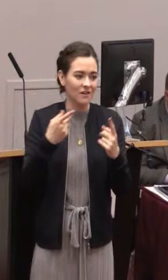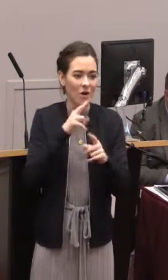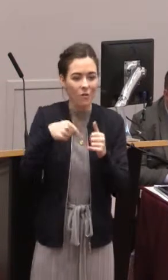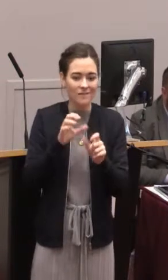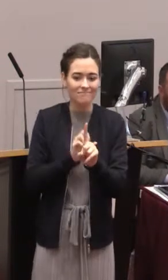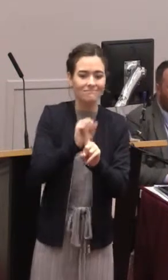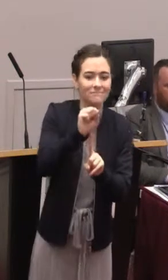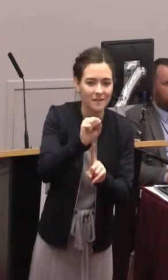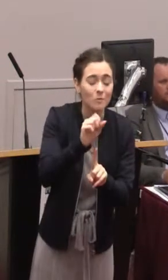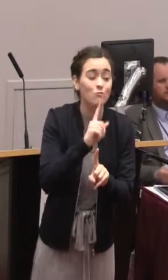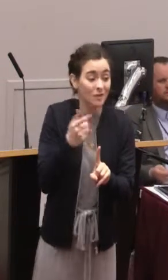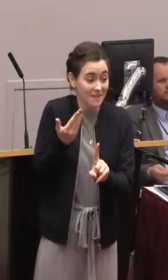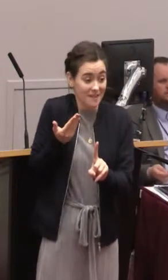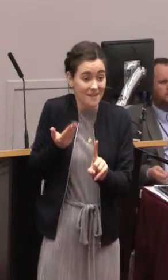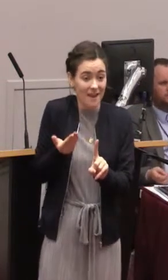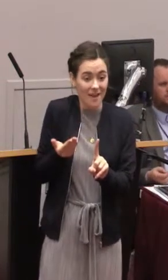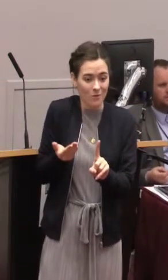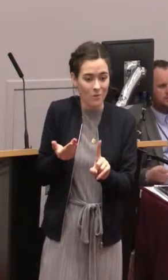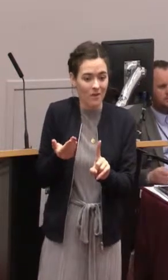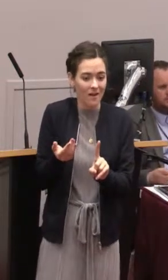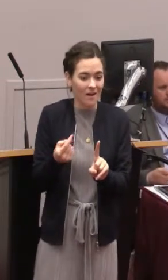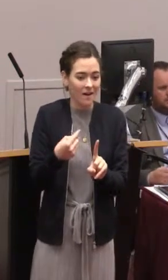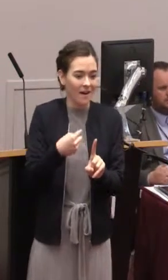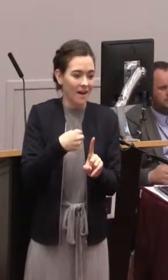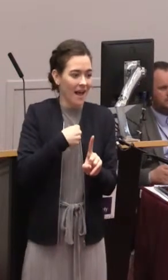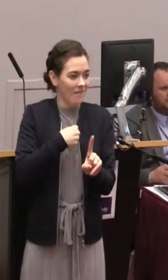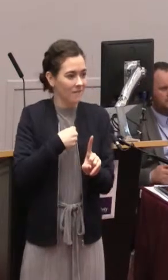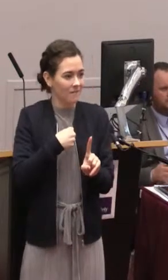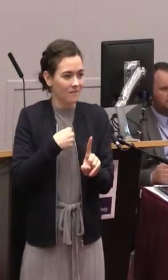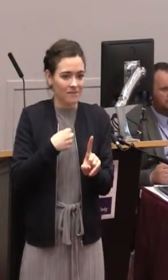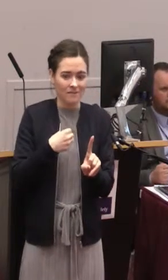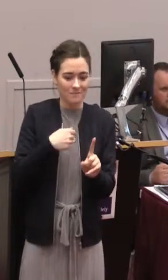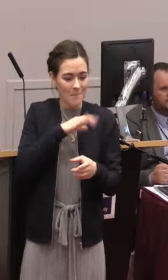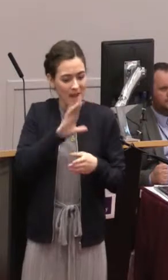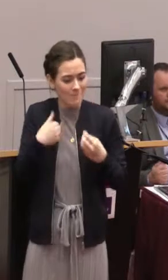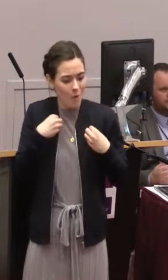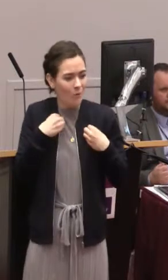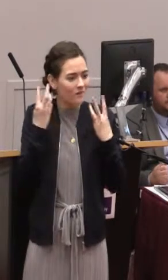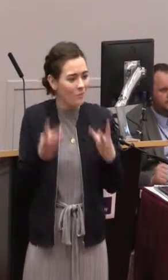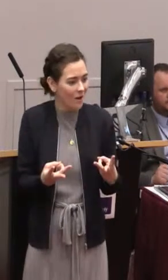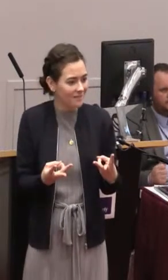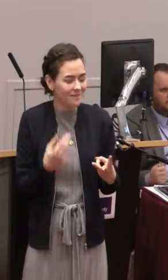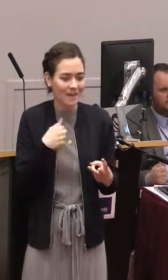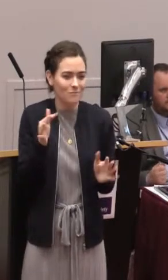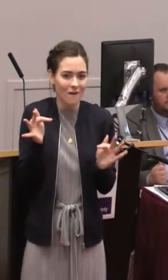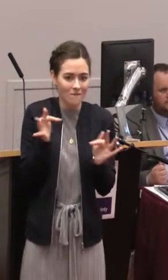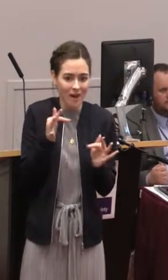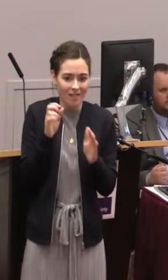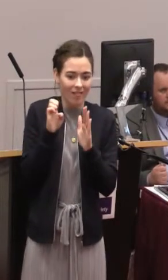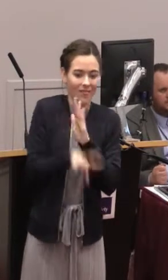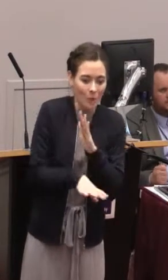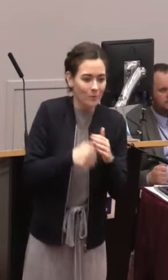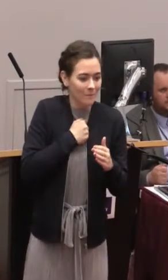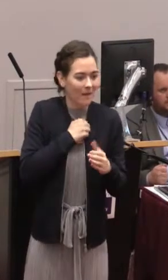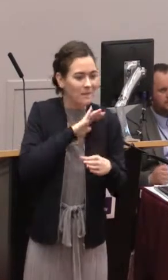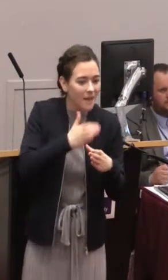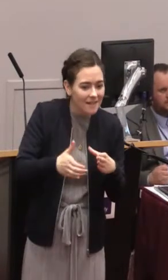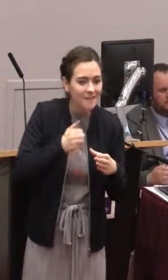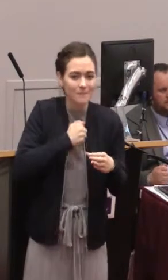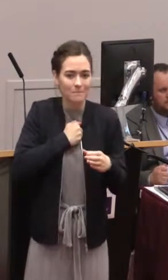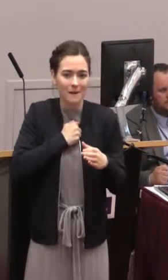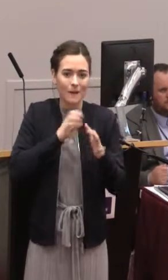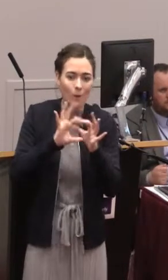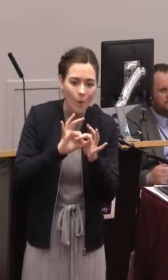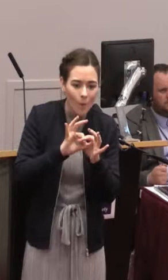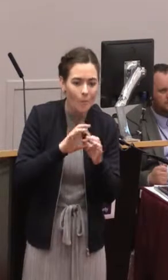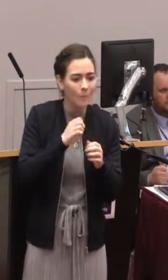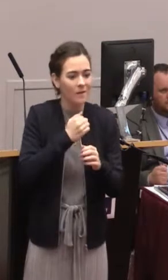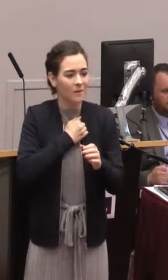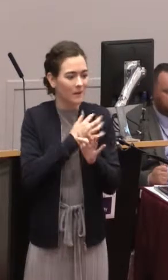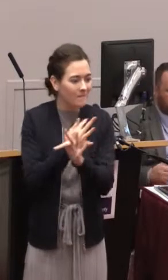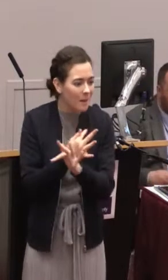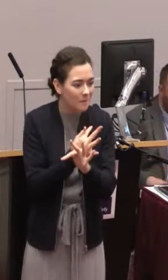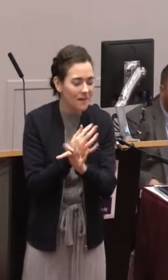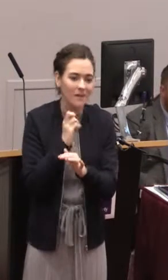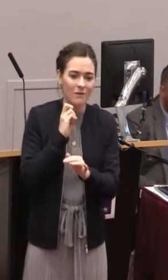Now I have a pet of my own, and now I know longer fear losing my home, family, pets or